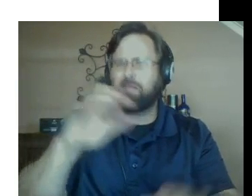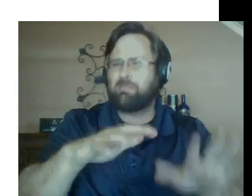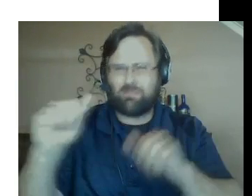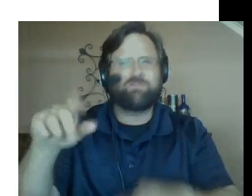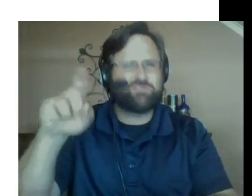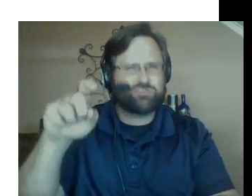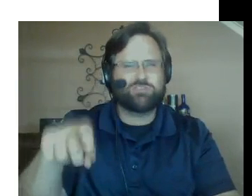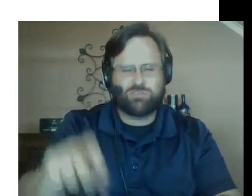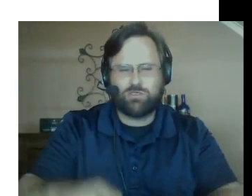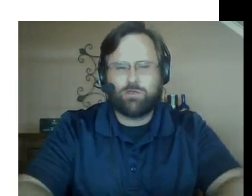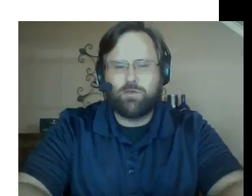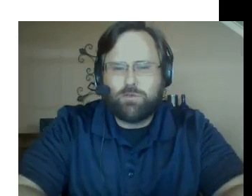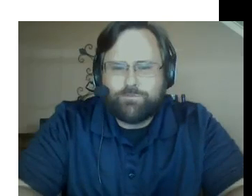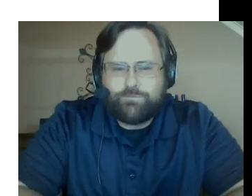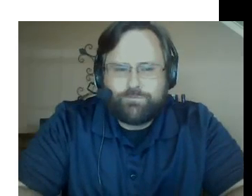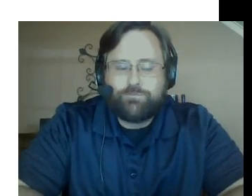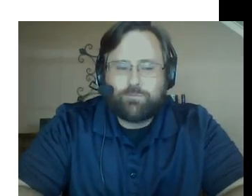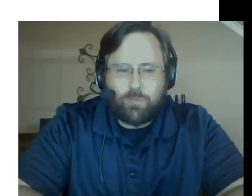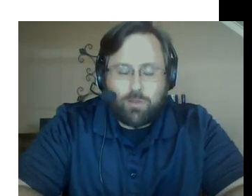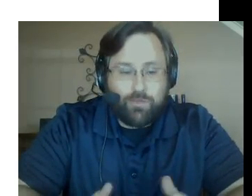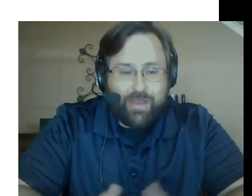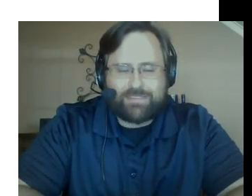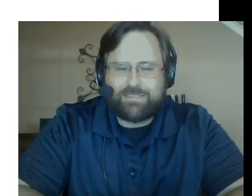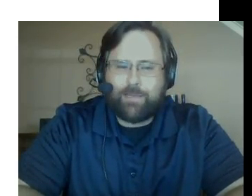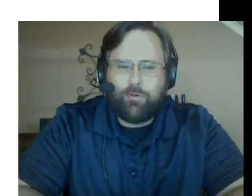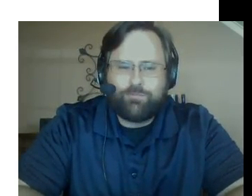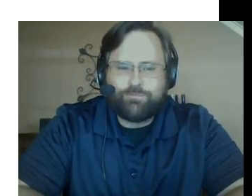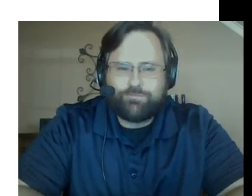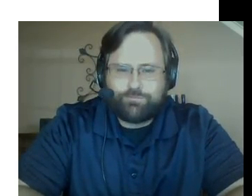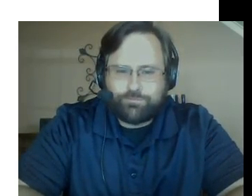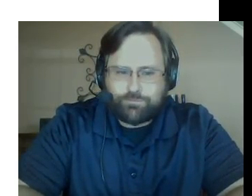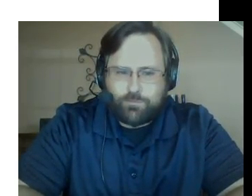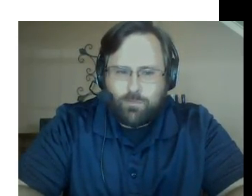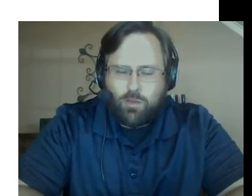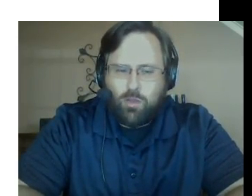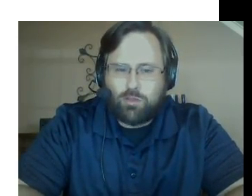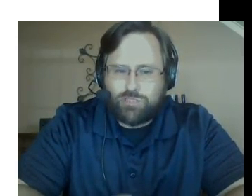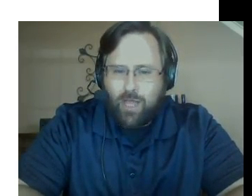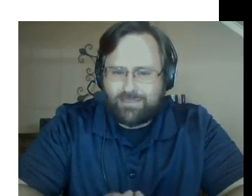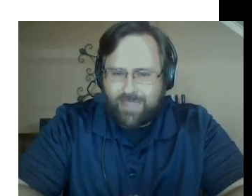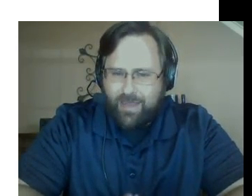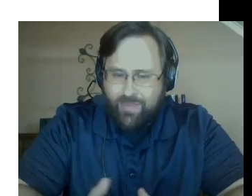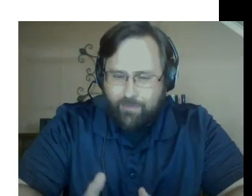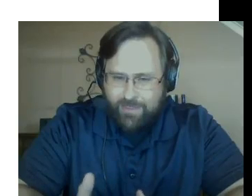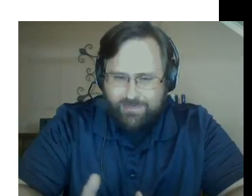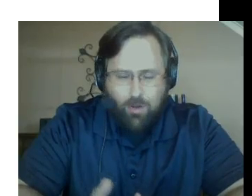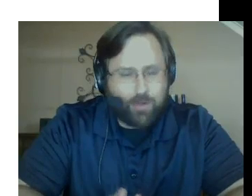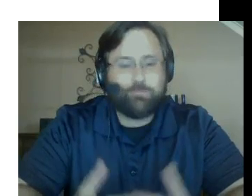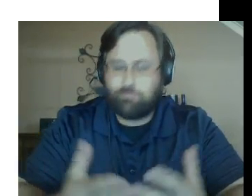the next example John said that Mary is smart